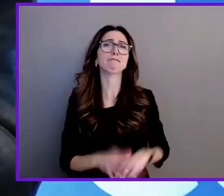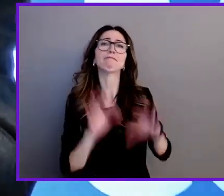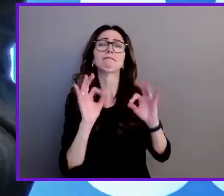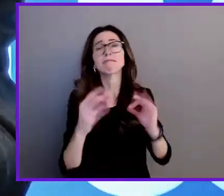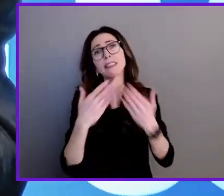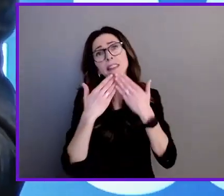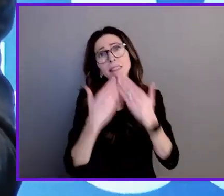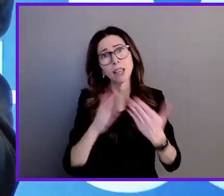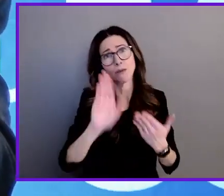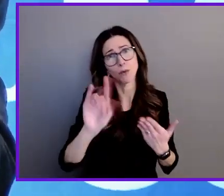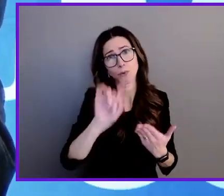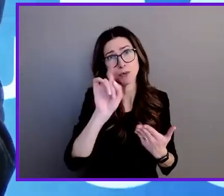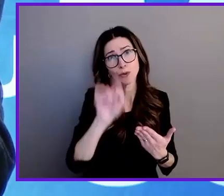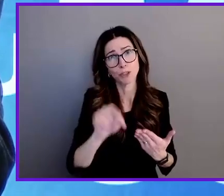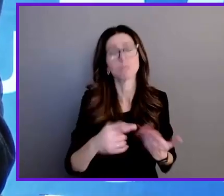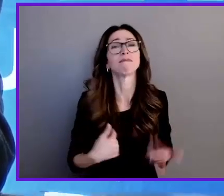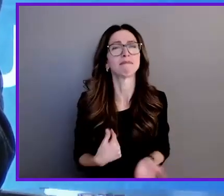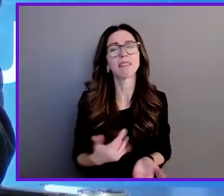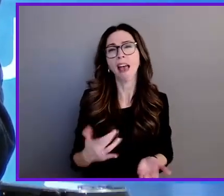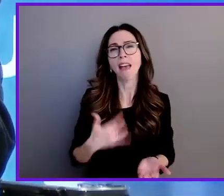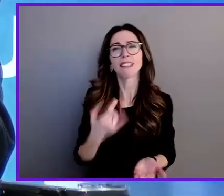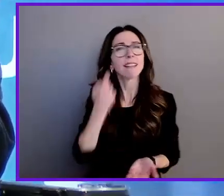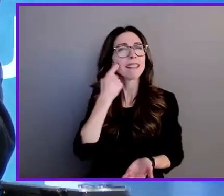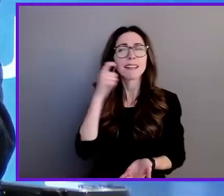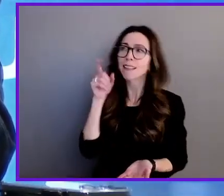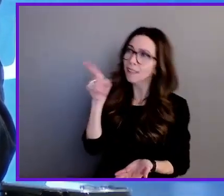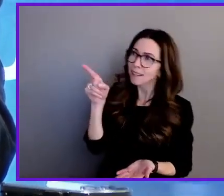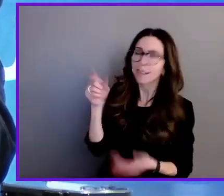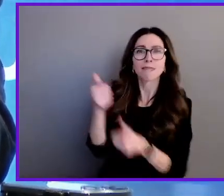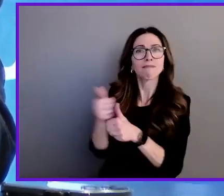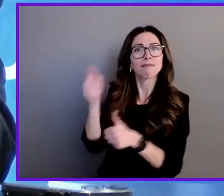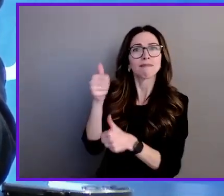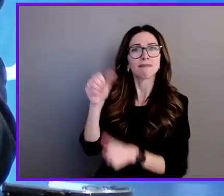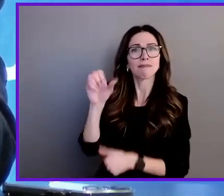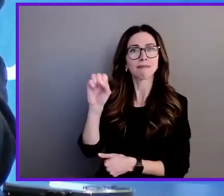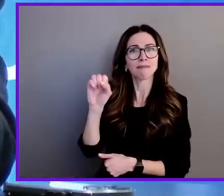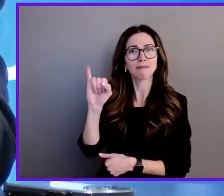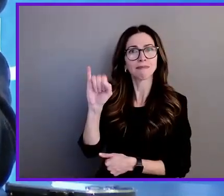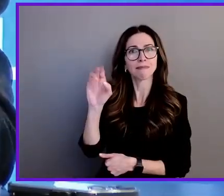I think Simon in his remarks really detailed somewhat the journey of decolonization